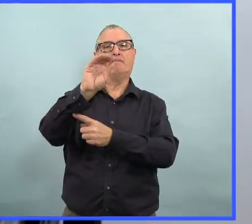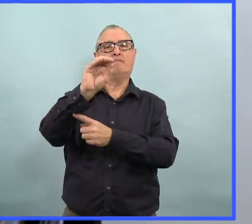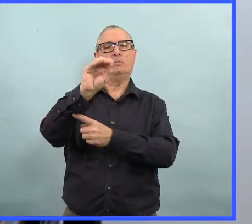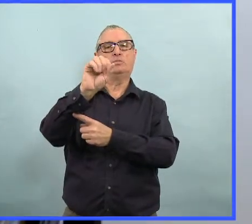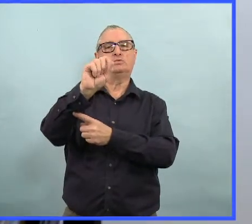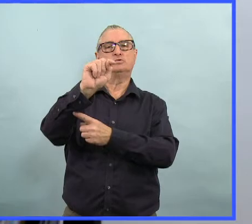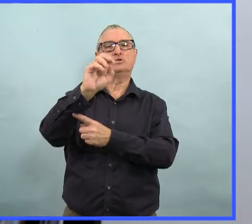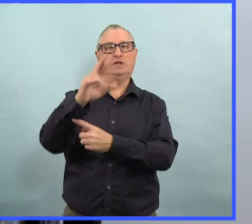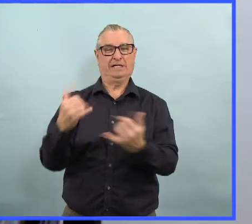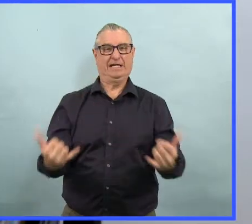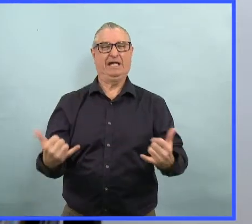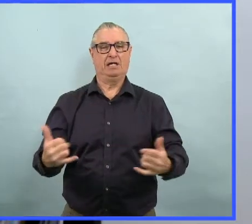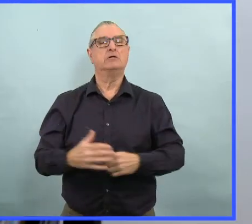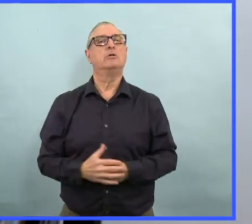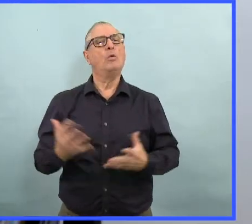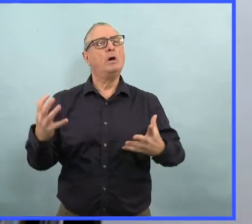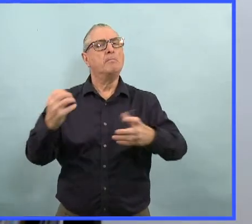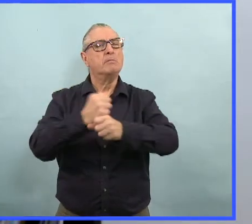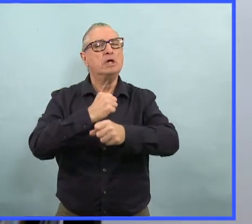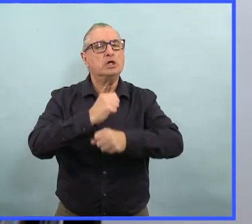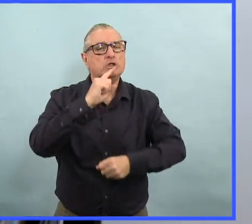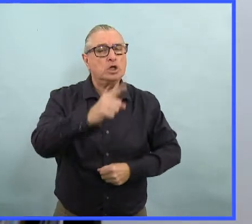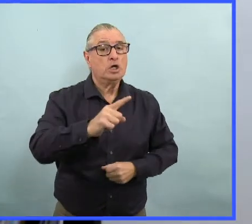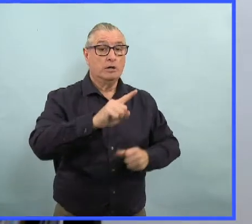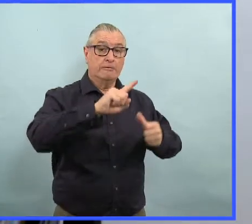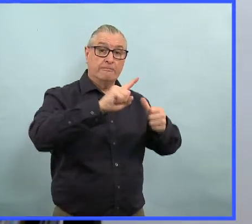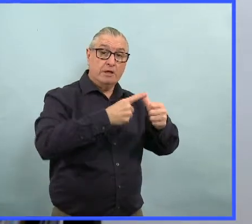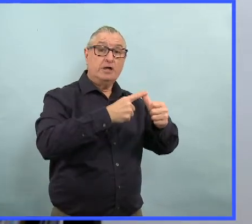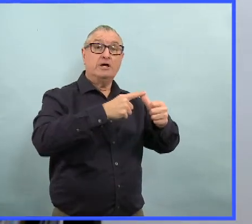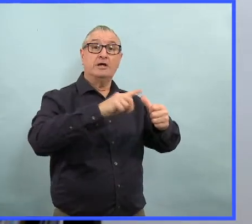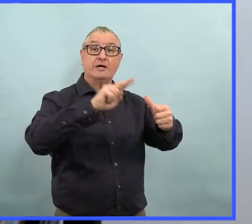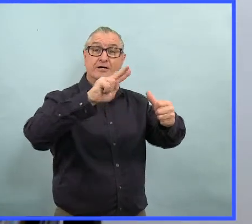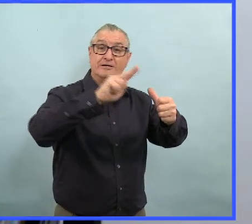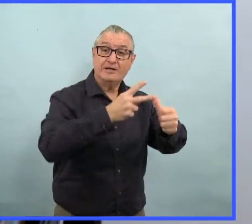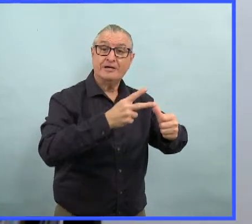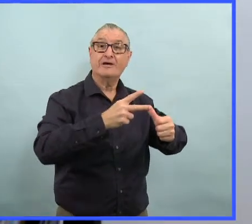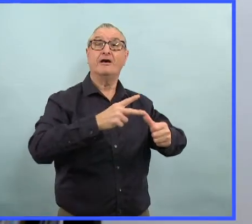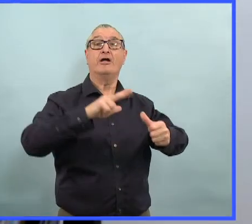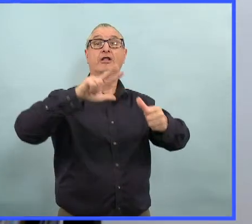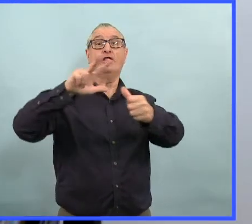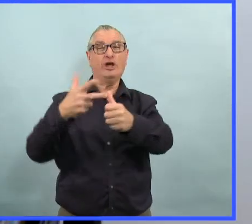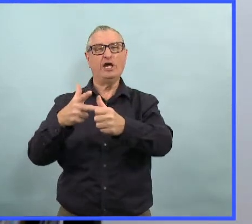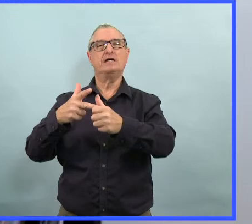to manitobans who are most at risk the groups that i'm most concerned about right now